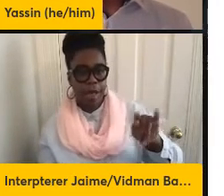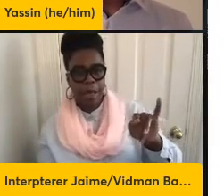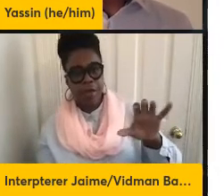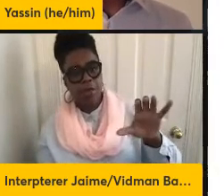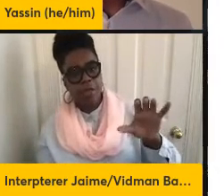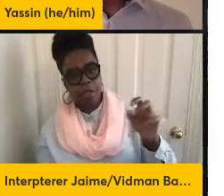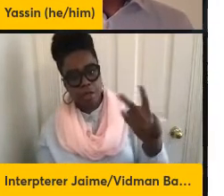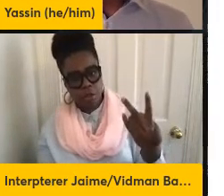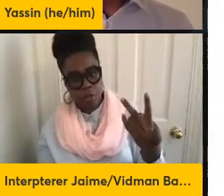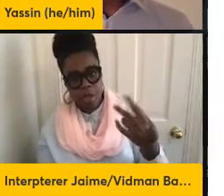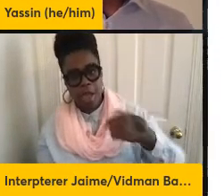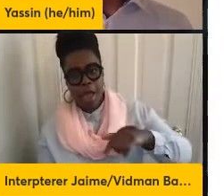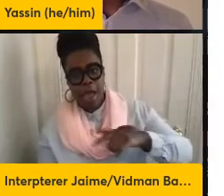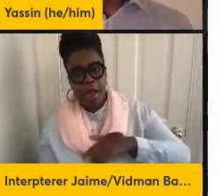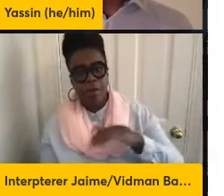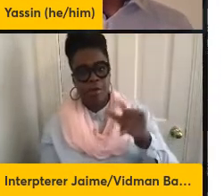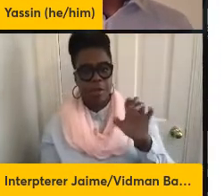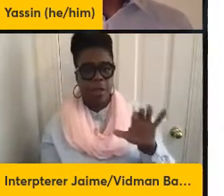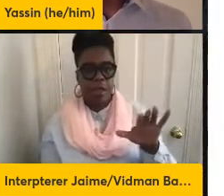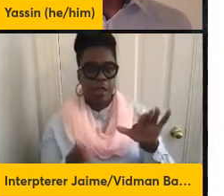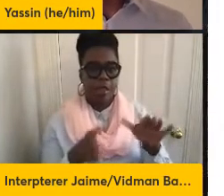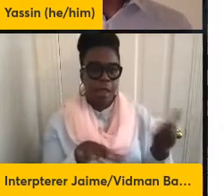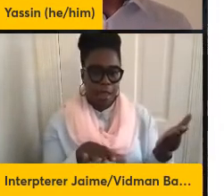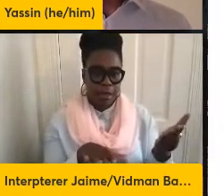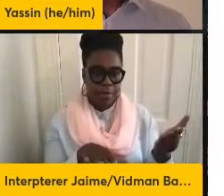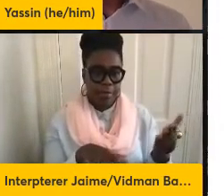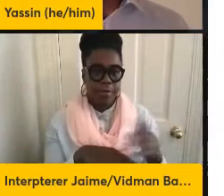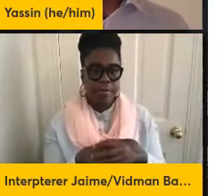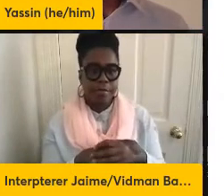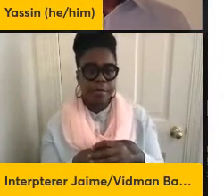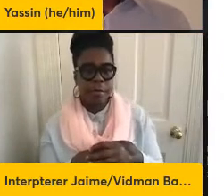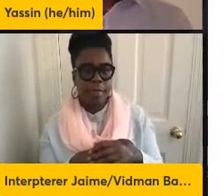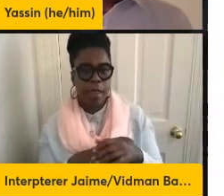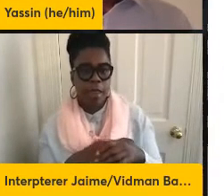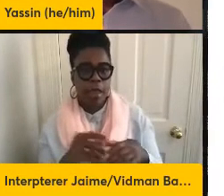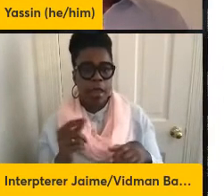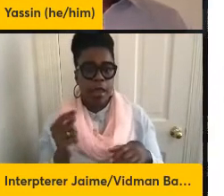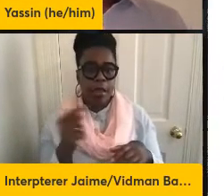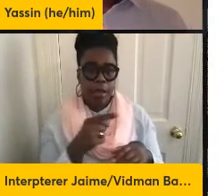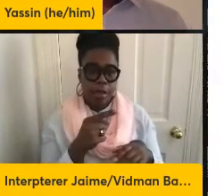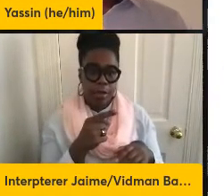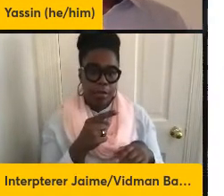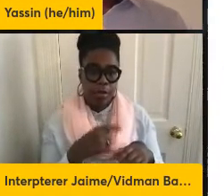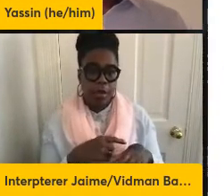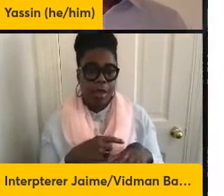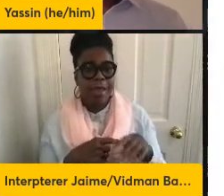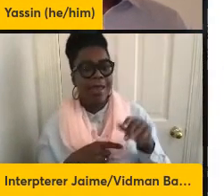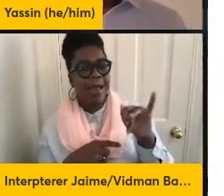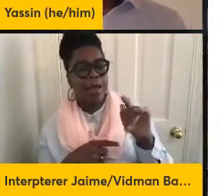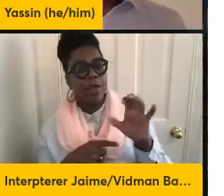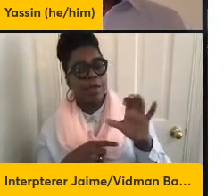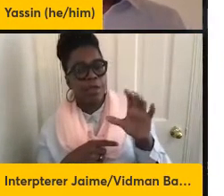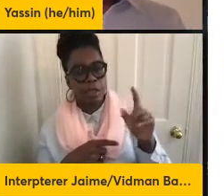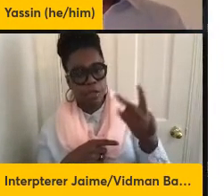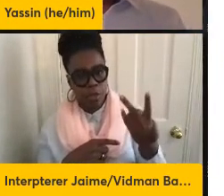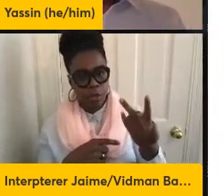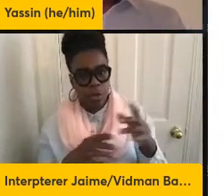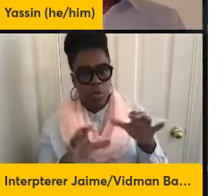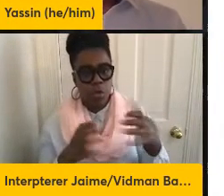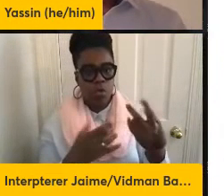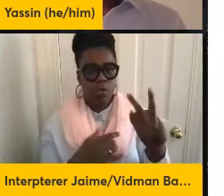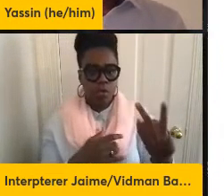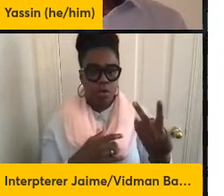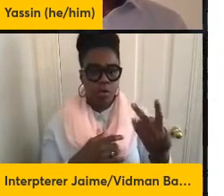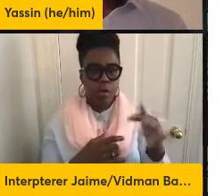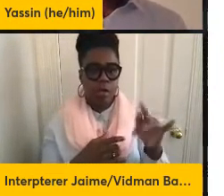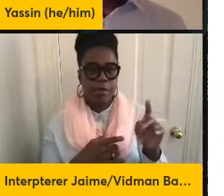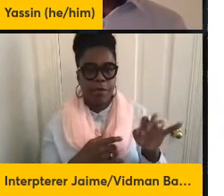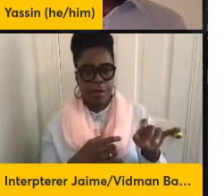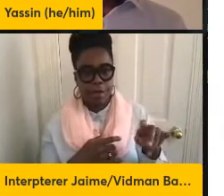that our selves type that we're looking here at here is typical of IOC twos, or group two innate lymphoid cells, not only that